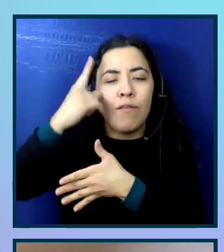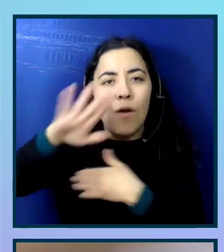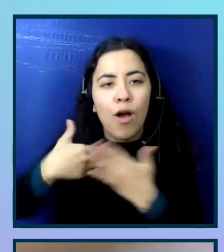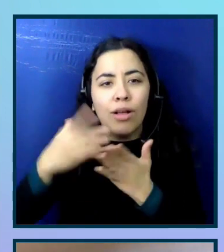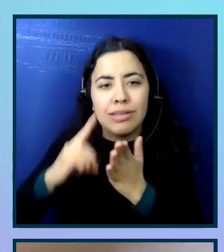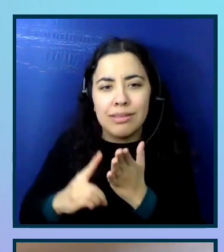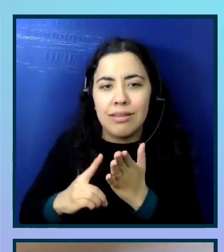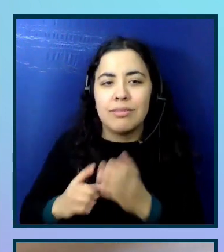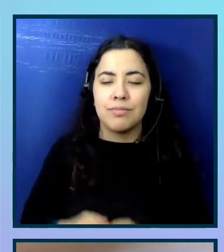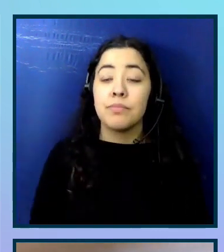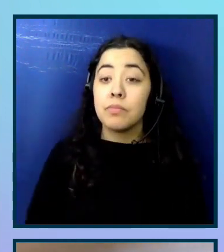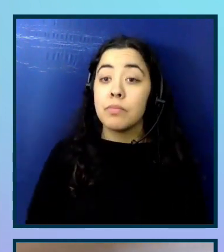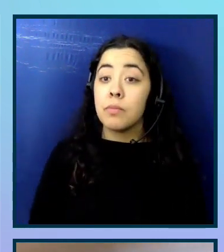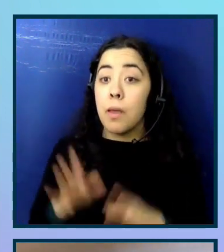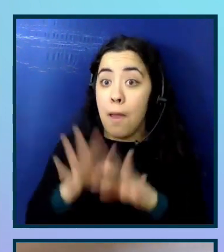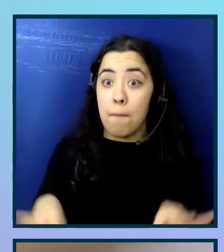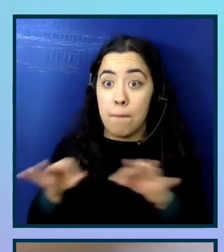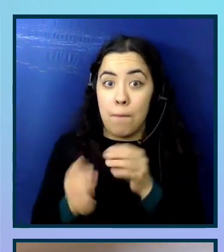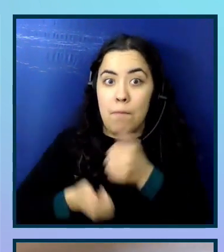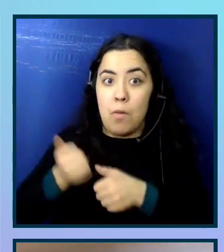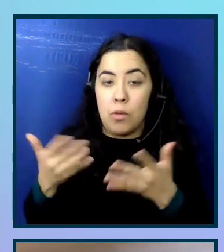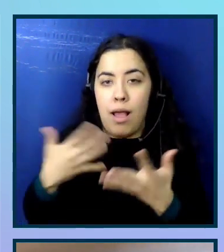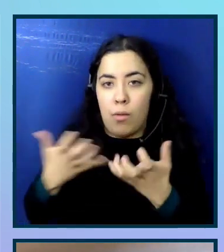Most importantly, I want my students to have a framework